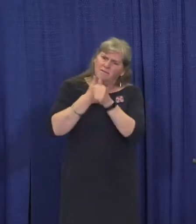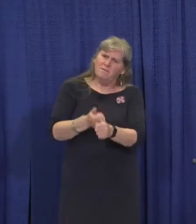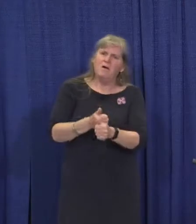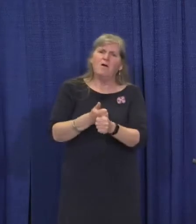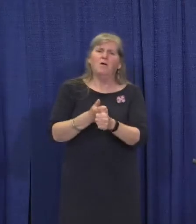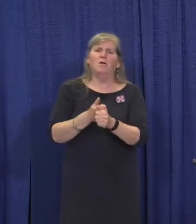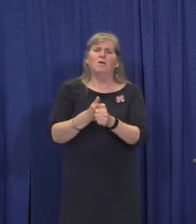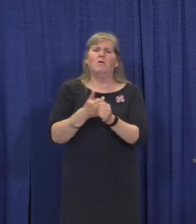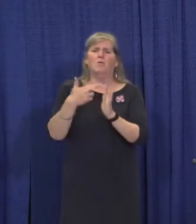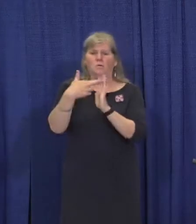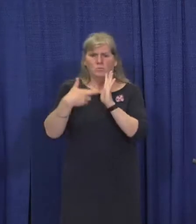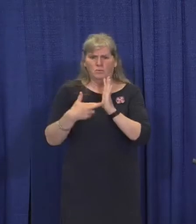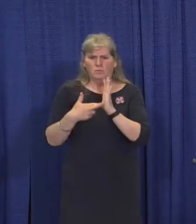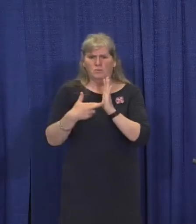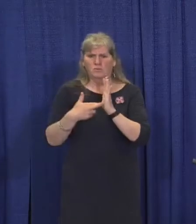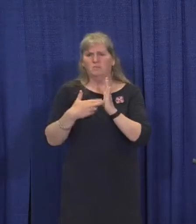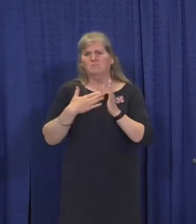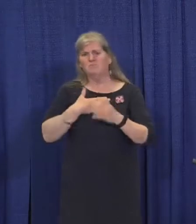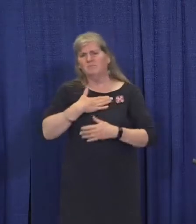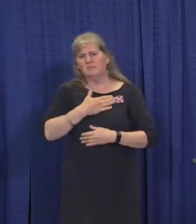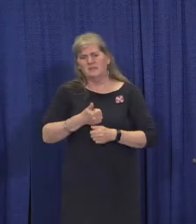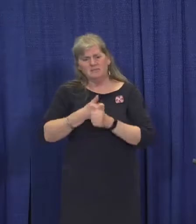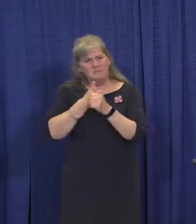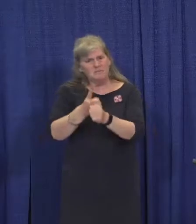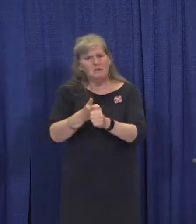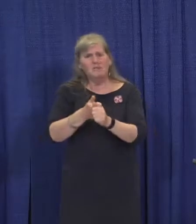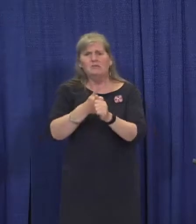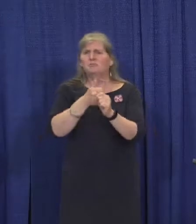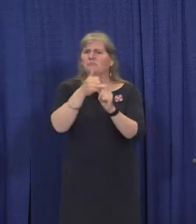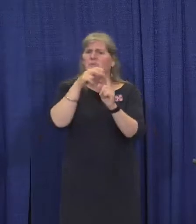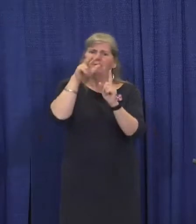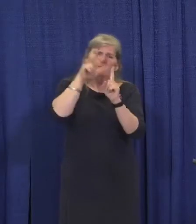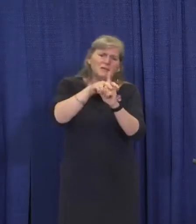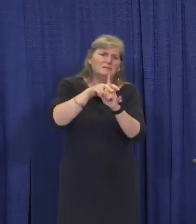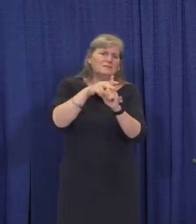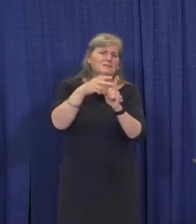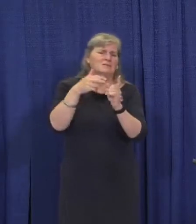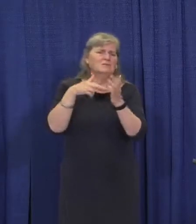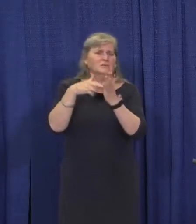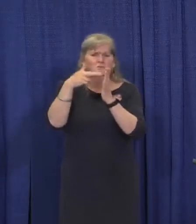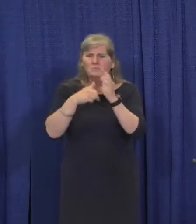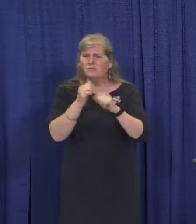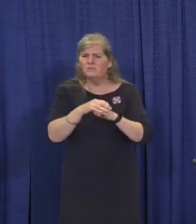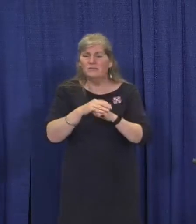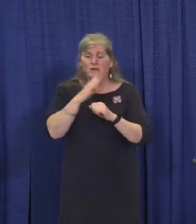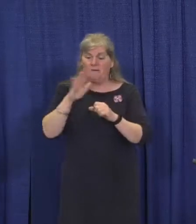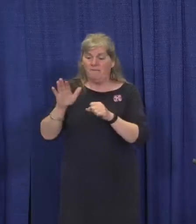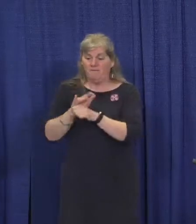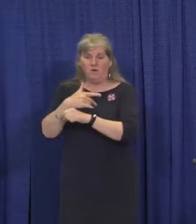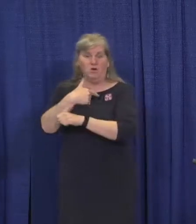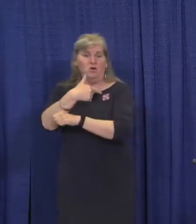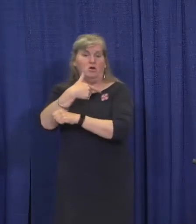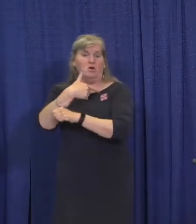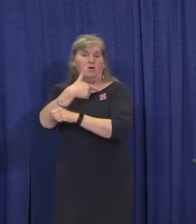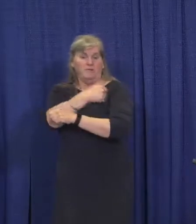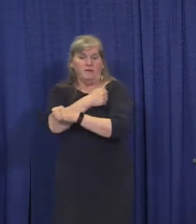isolate if you been exposed or are fully vaccinated police of